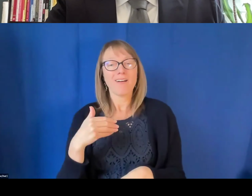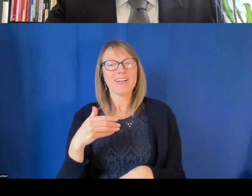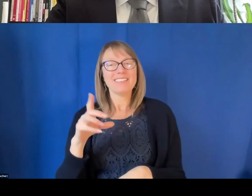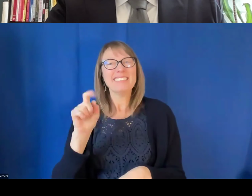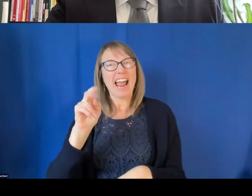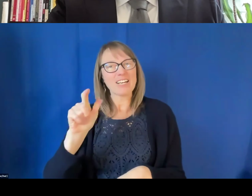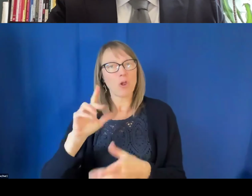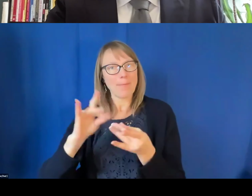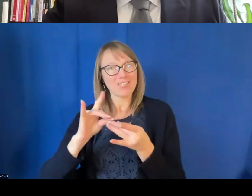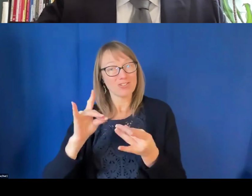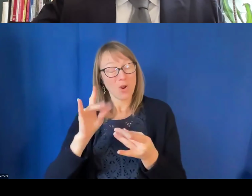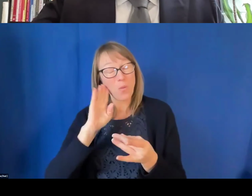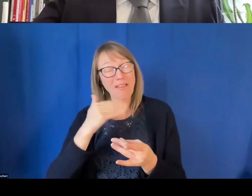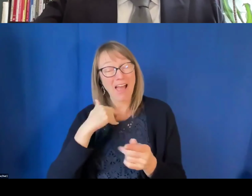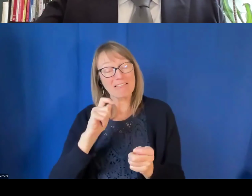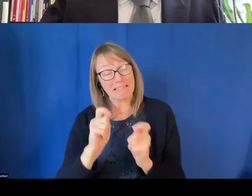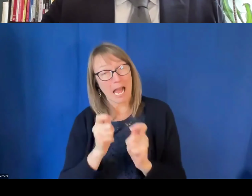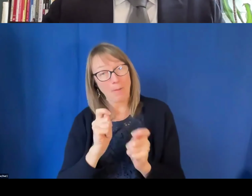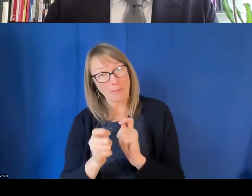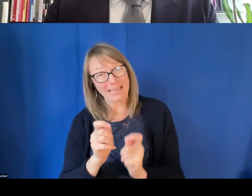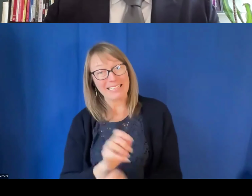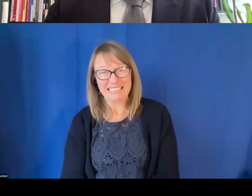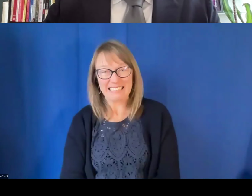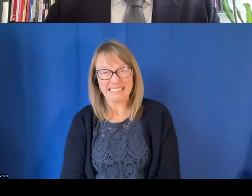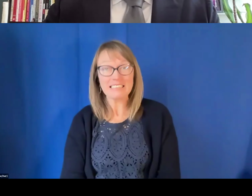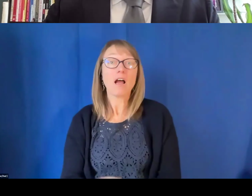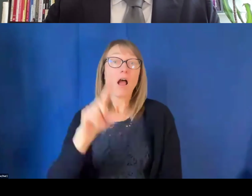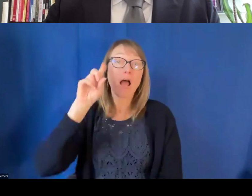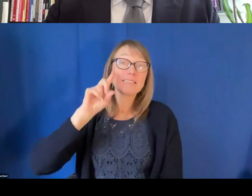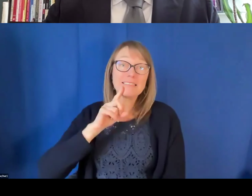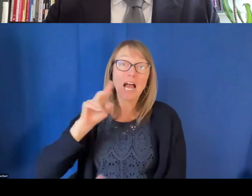that a deaf person may have for eye strain